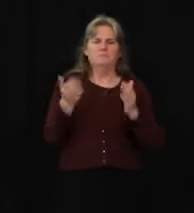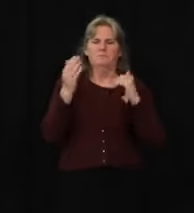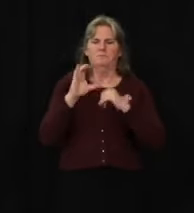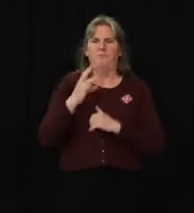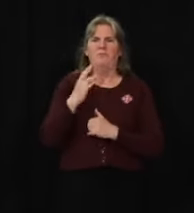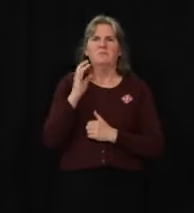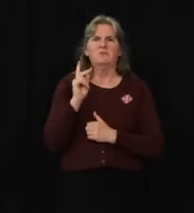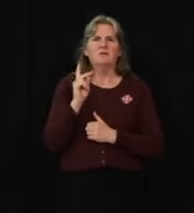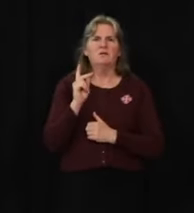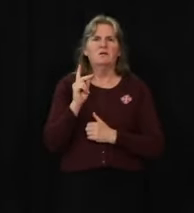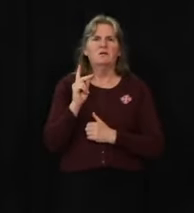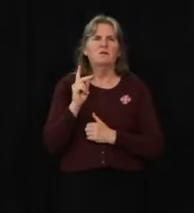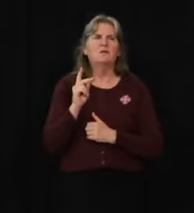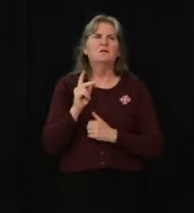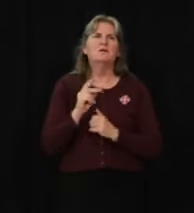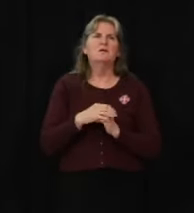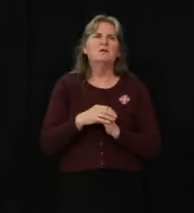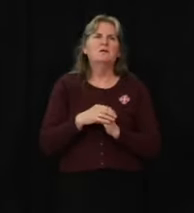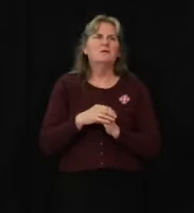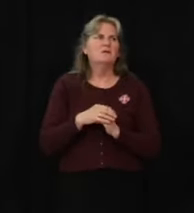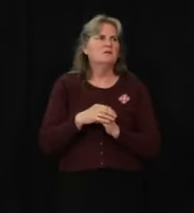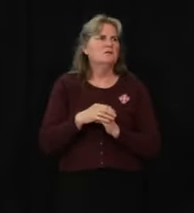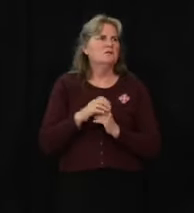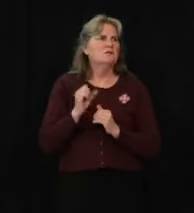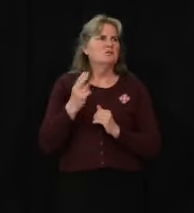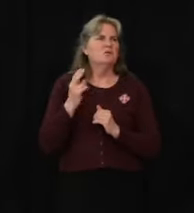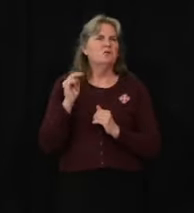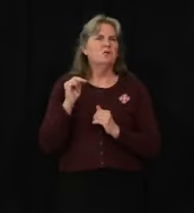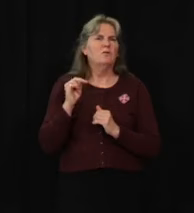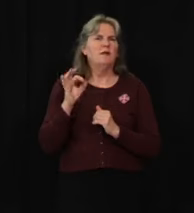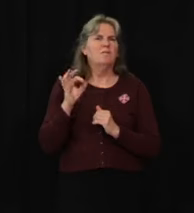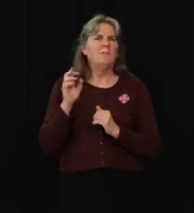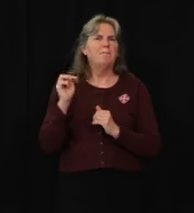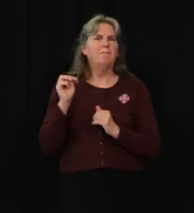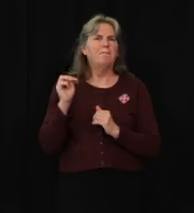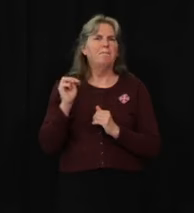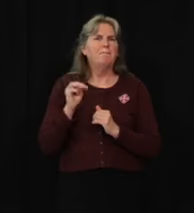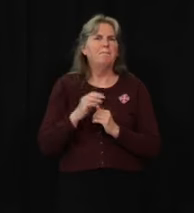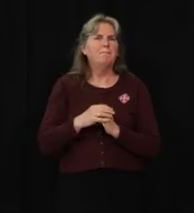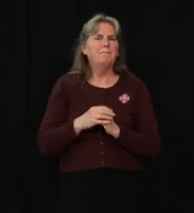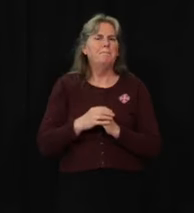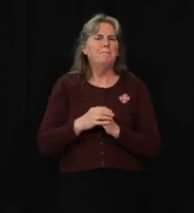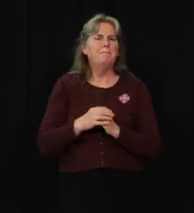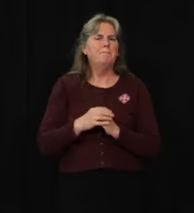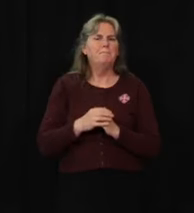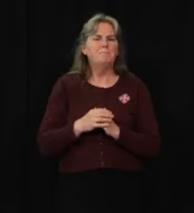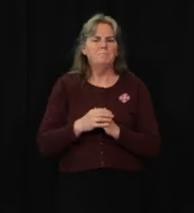criteria, and there are those six themes that you spoke about, Mr premier.